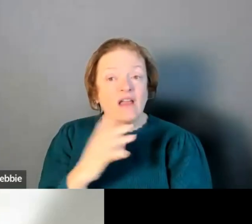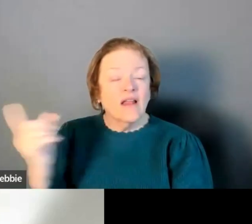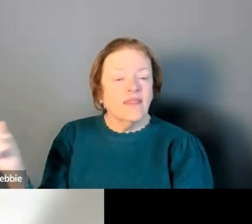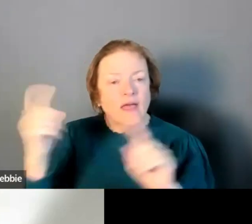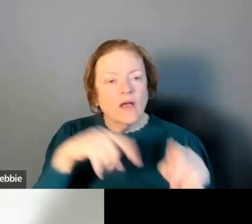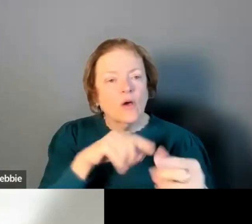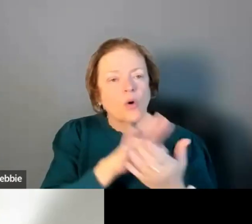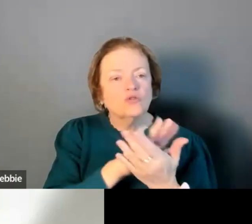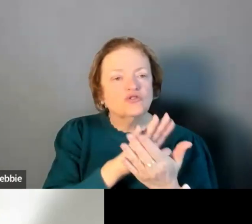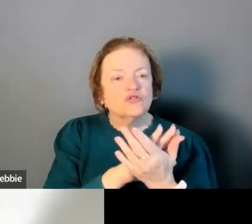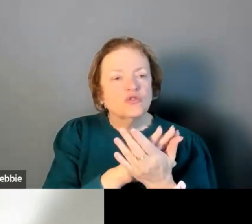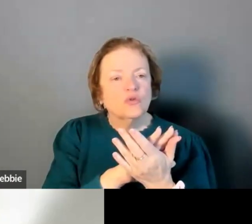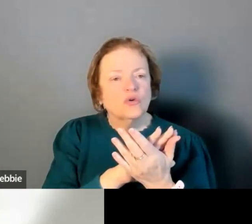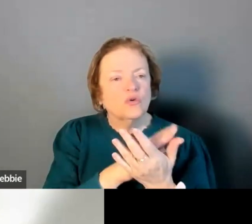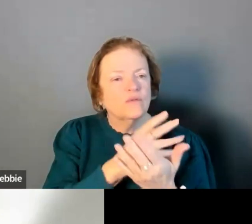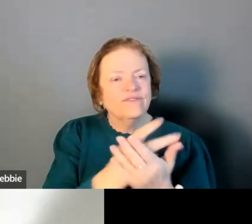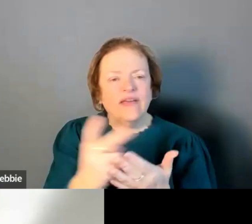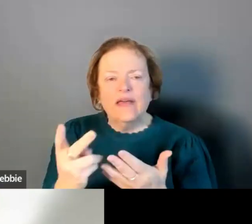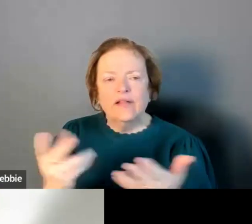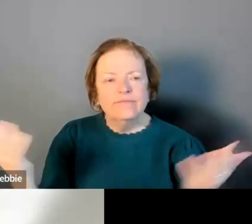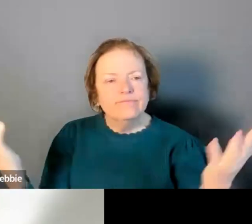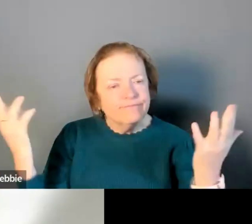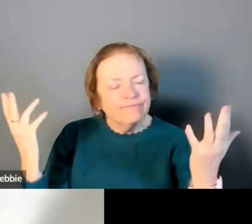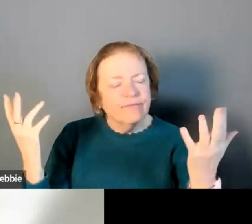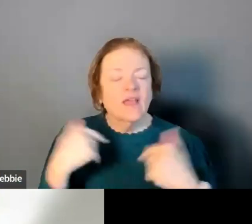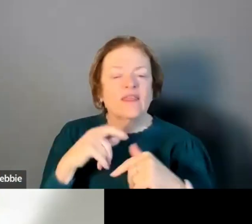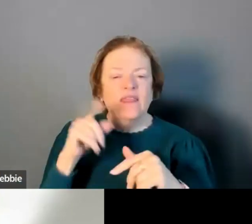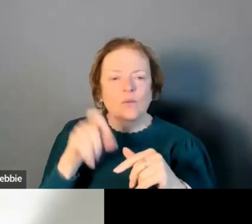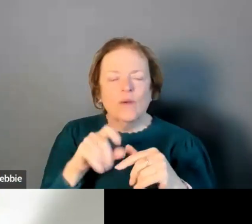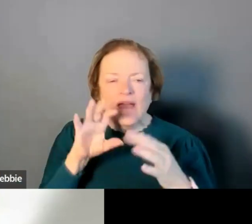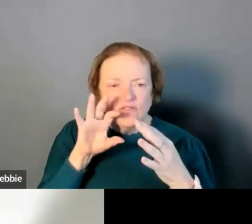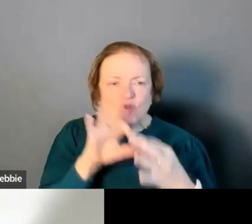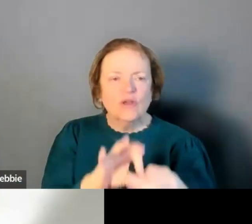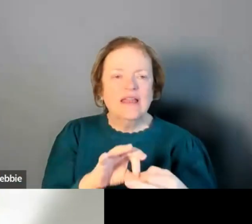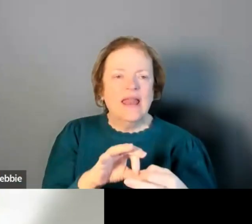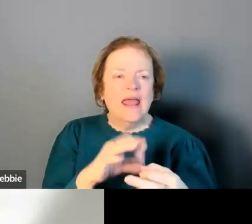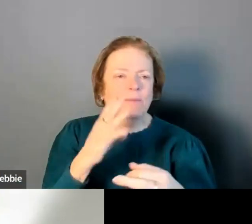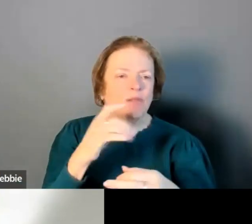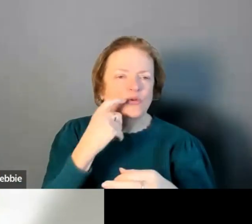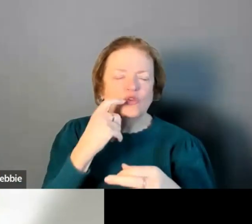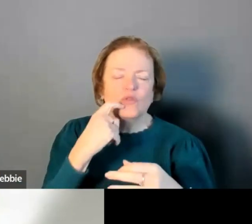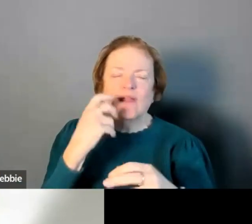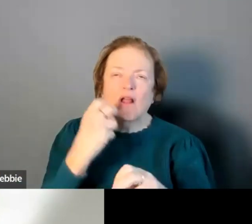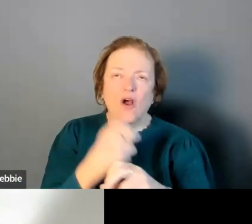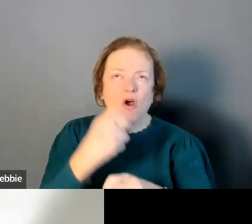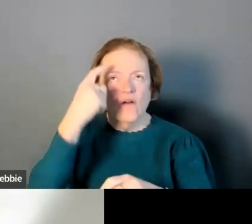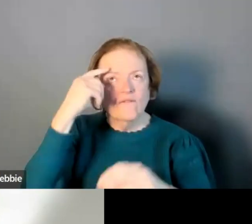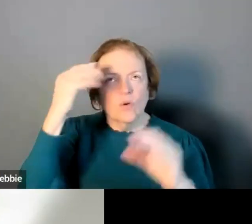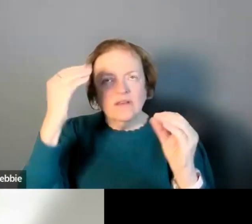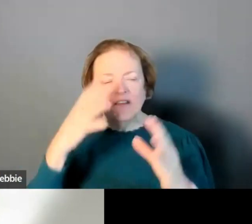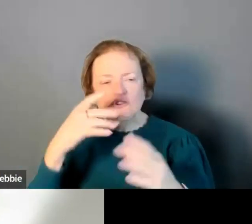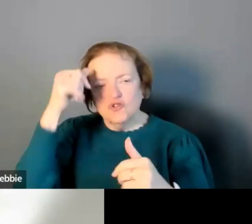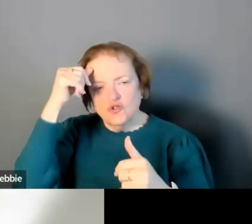and we have to Bluetooth, and it was too hard for the teachers to remember. So I said, let's use our